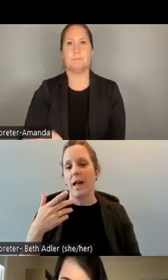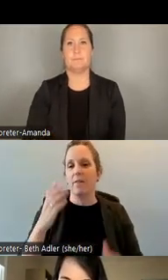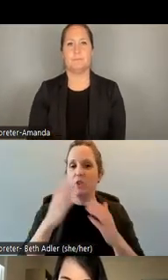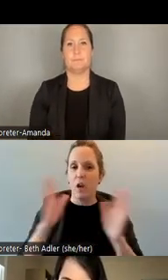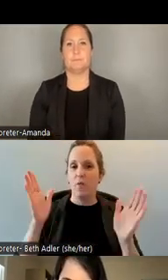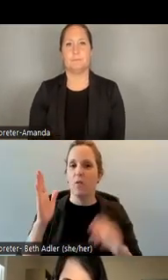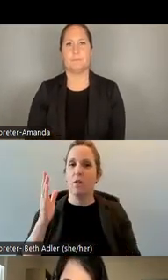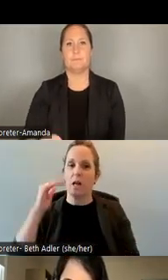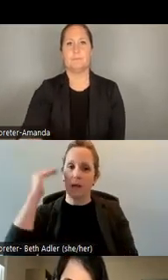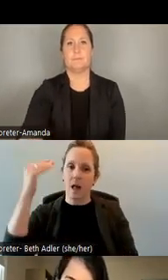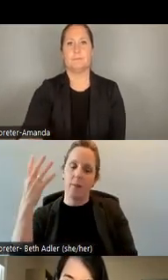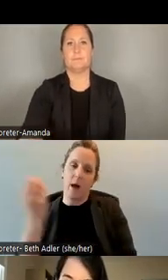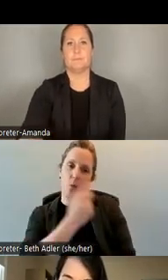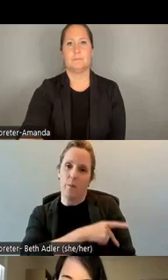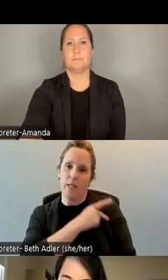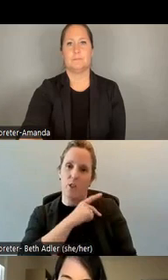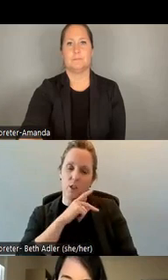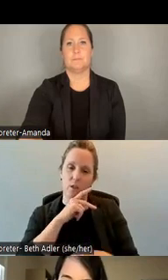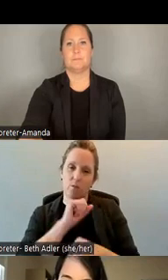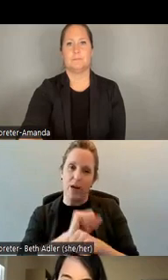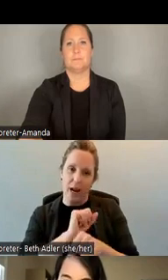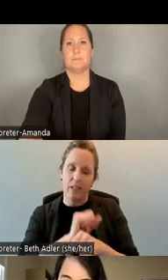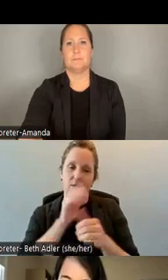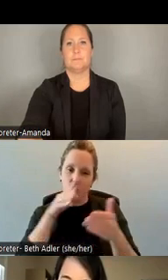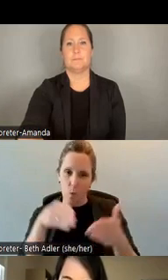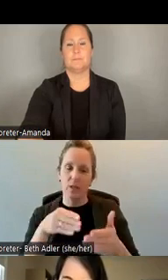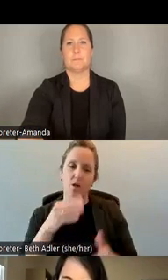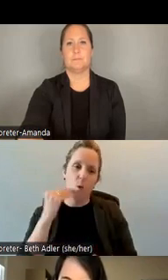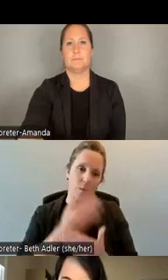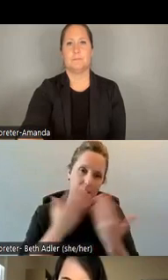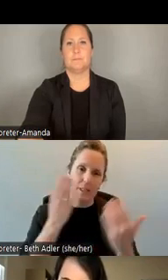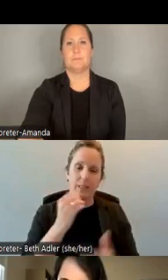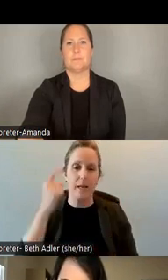and do research focused on homelessness and mental illness and this picture in the lower right hand